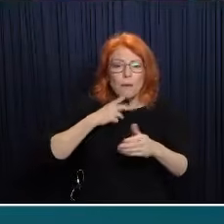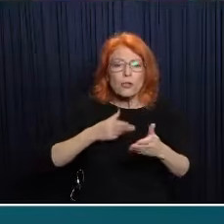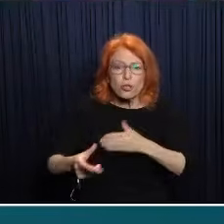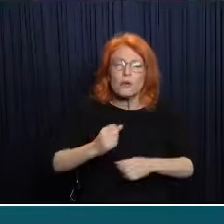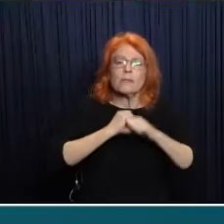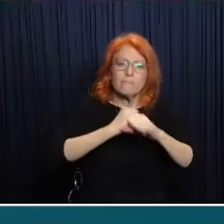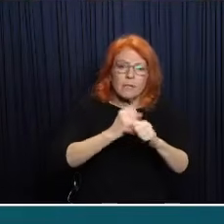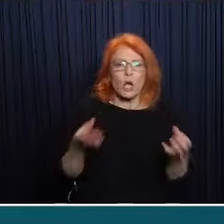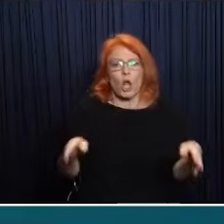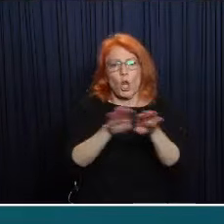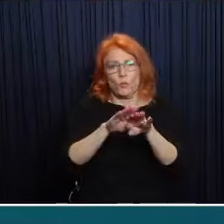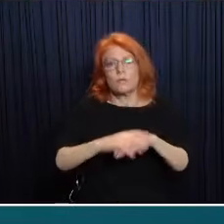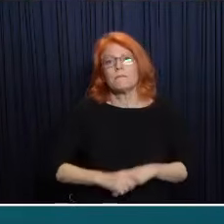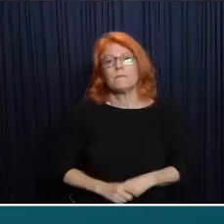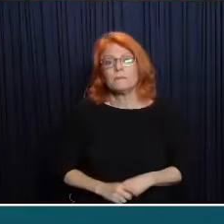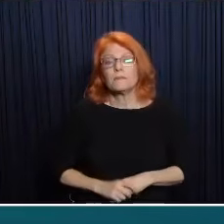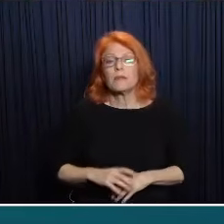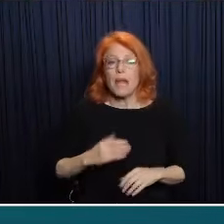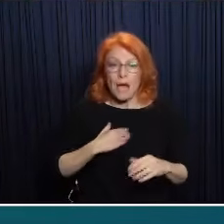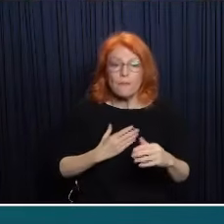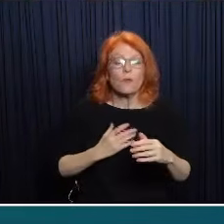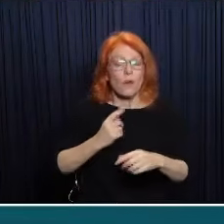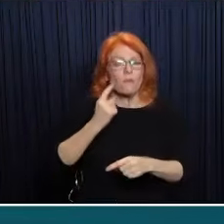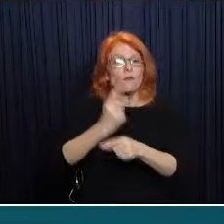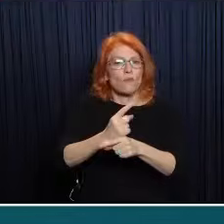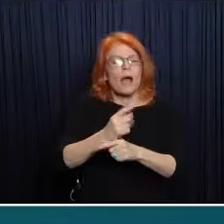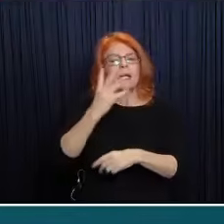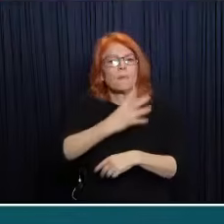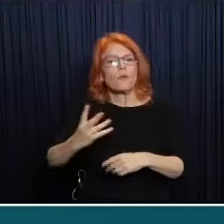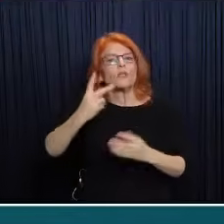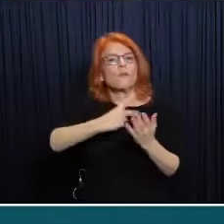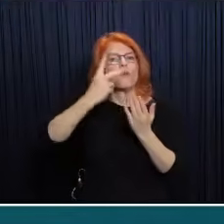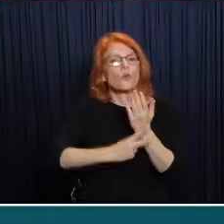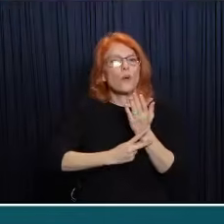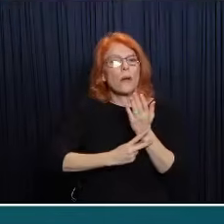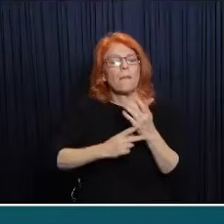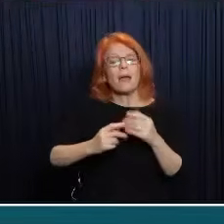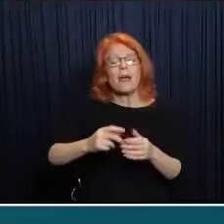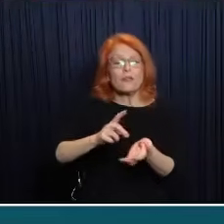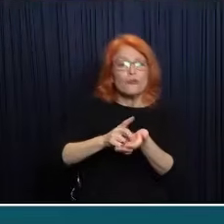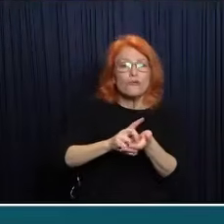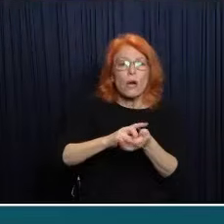EVERYONE COMMUNITY GOT DANGEROUS BECAUSE OF THAT OPEN BORDER.